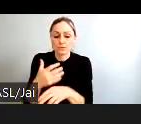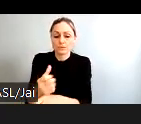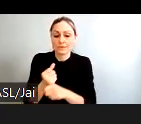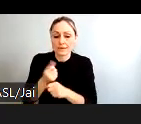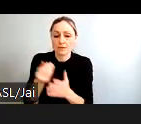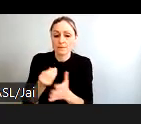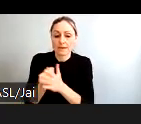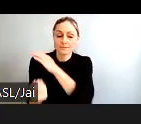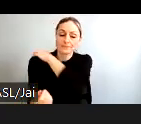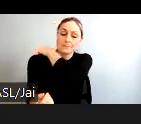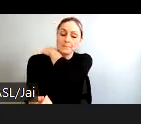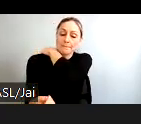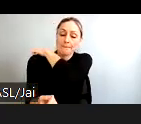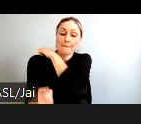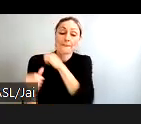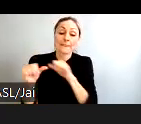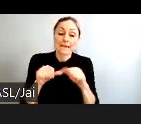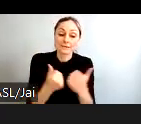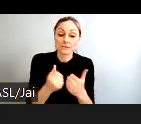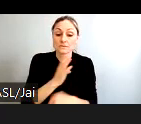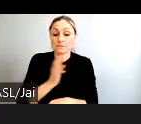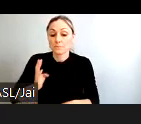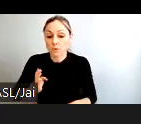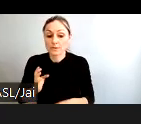Agencies, boards and commissions interested in providing onsite